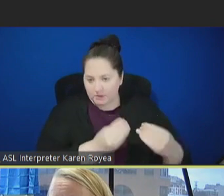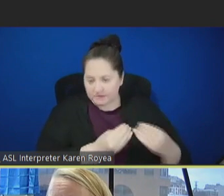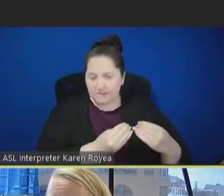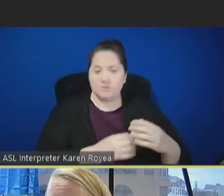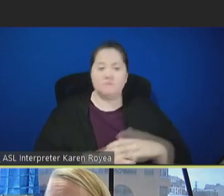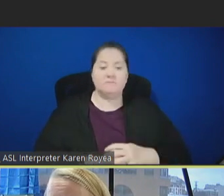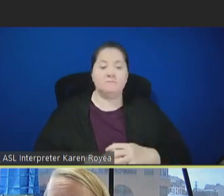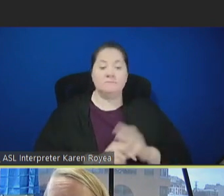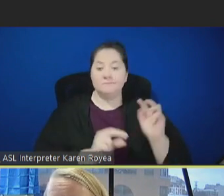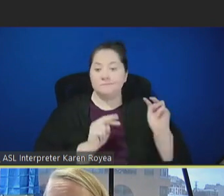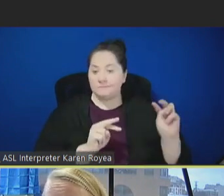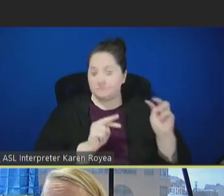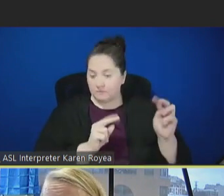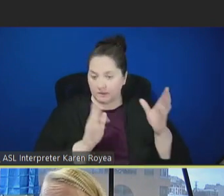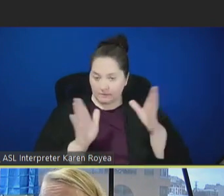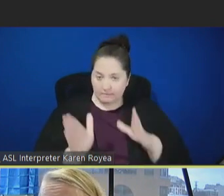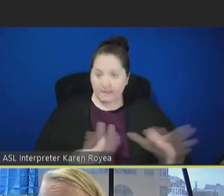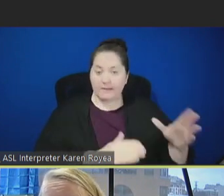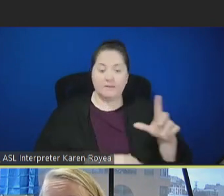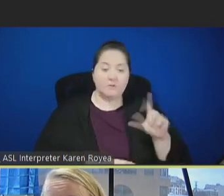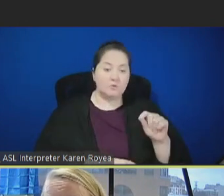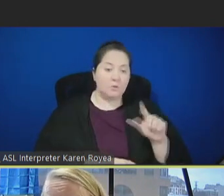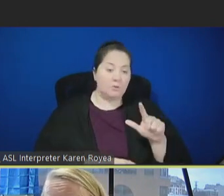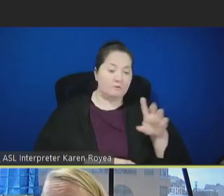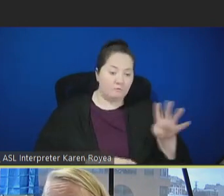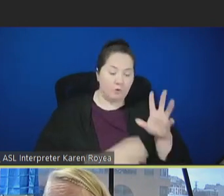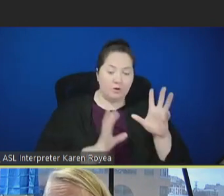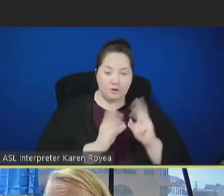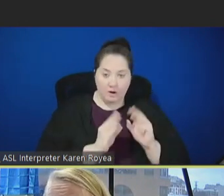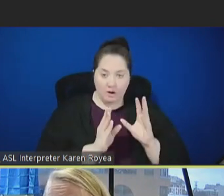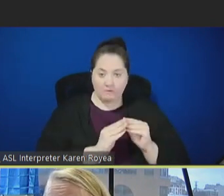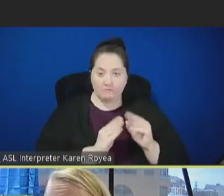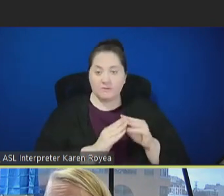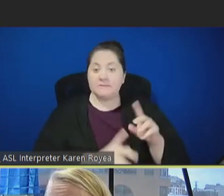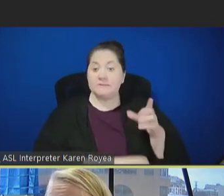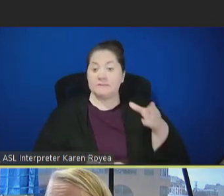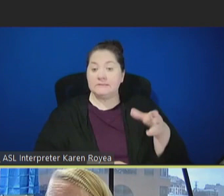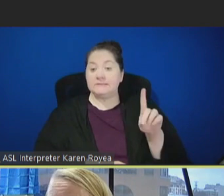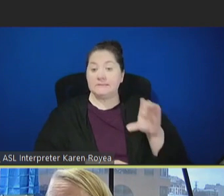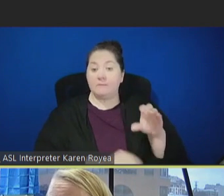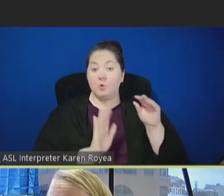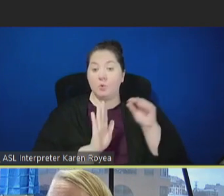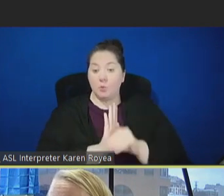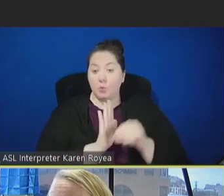forward to planning our 2024 conference, which will be in December in New Orleans.